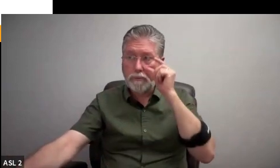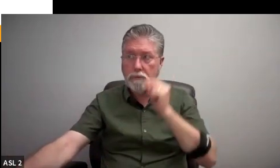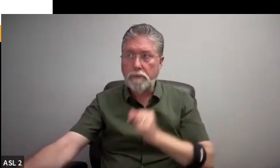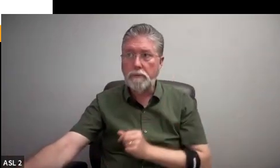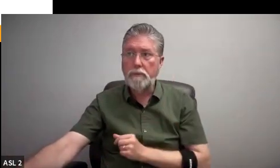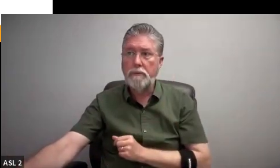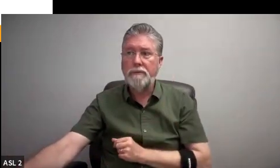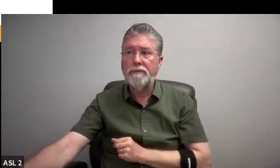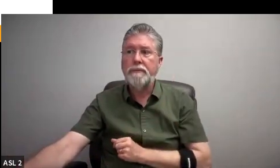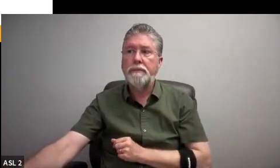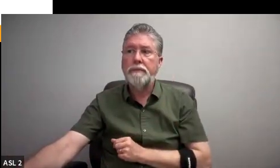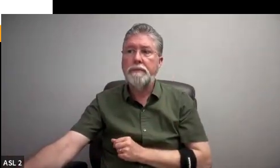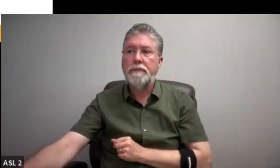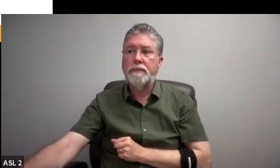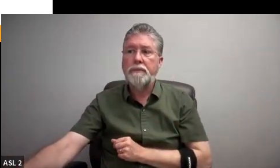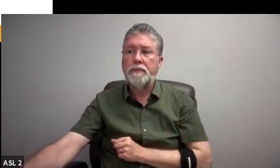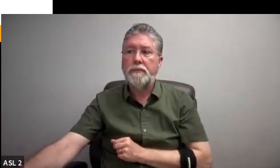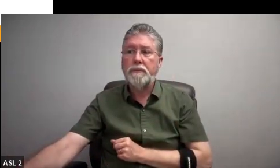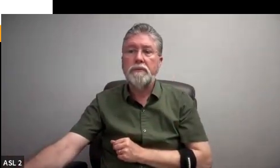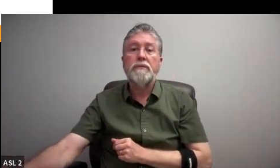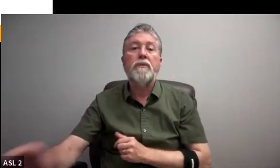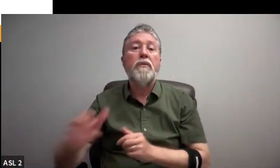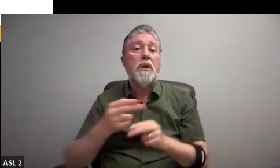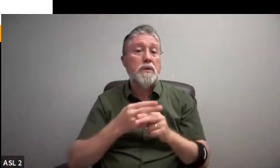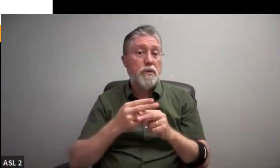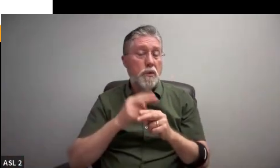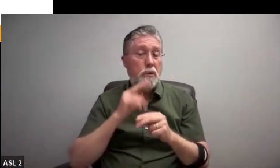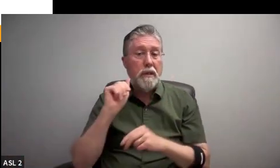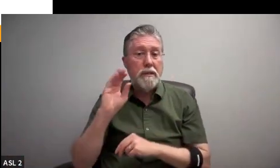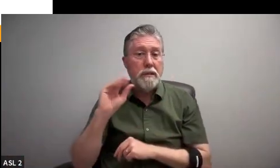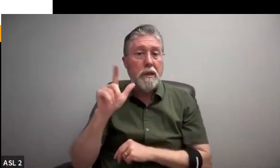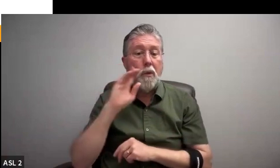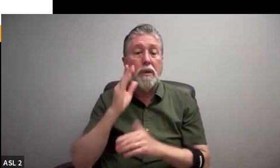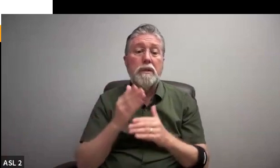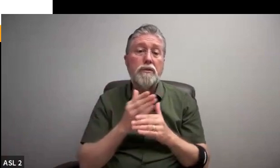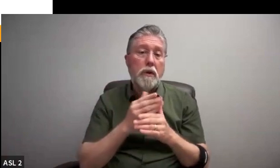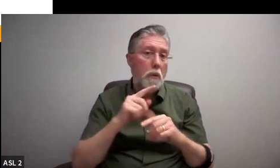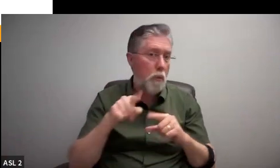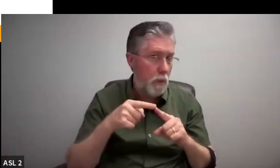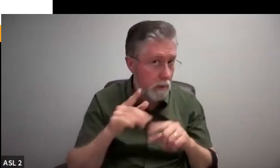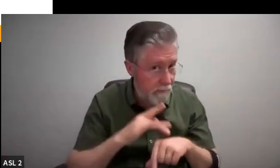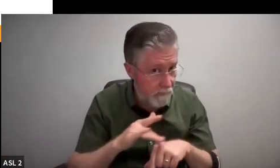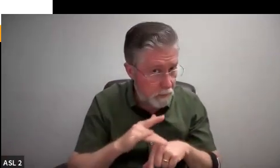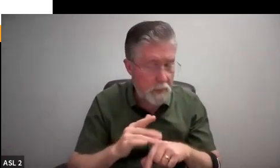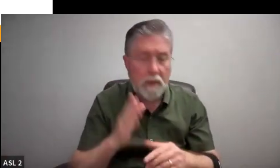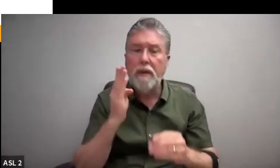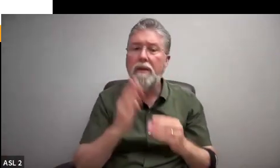So coming soon, ACL will share when available the final and approved state plan guidance as